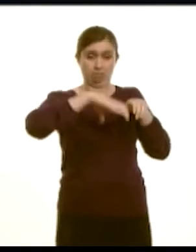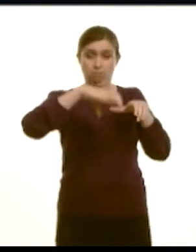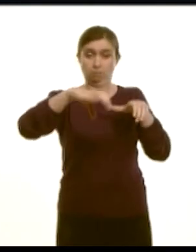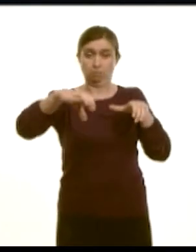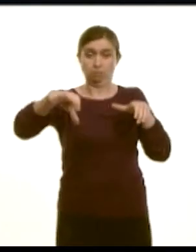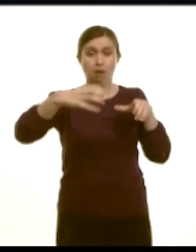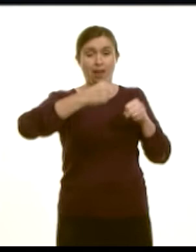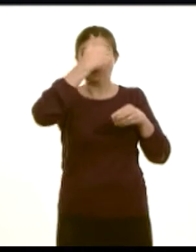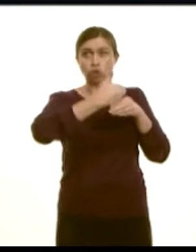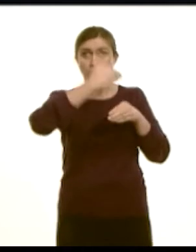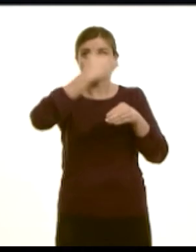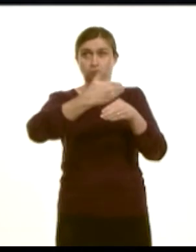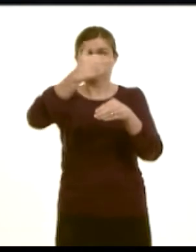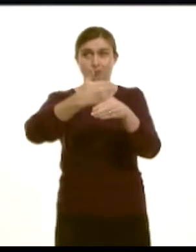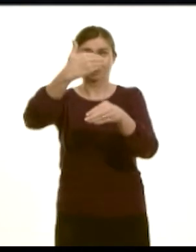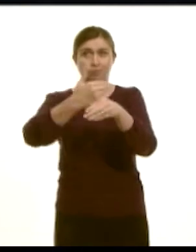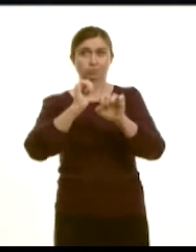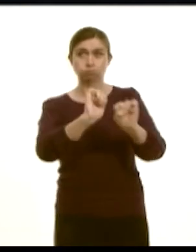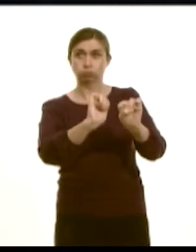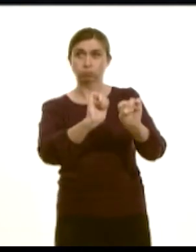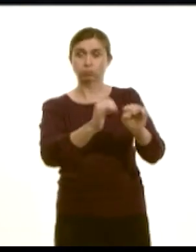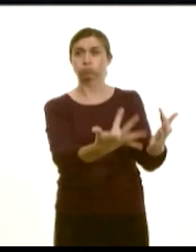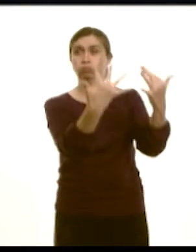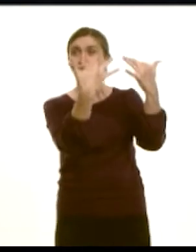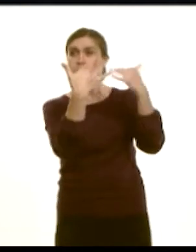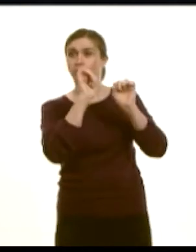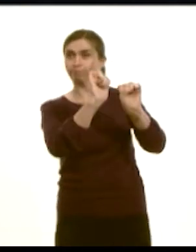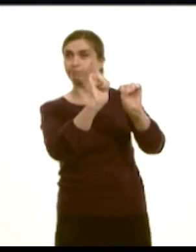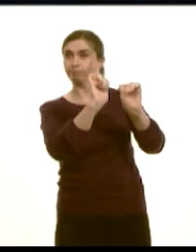In that context, First Minister, and given that we are likely to experience further storms